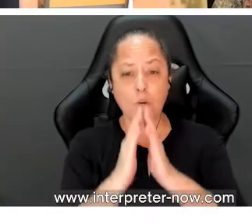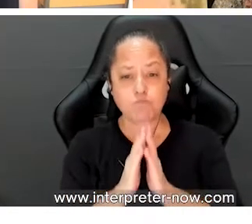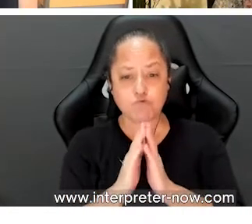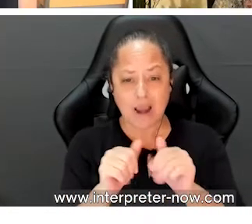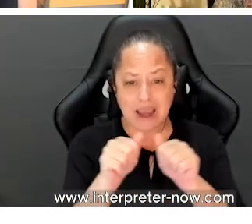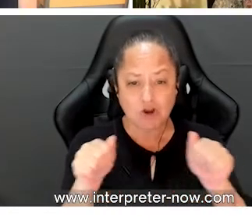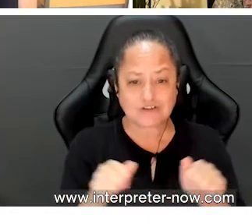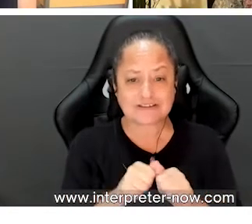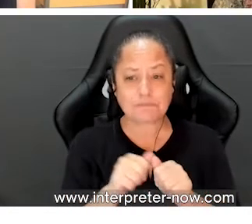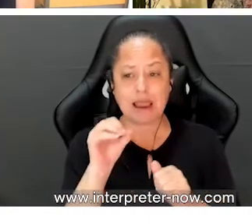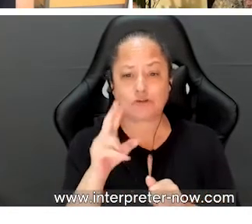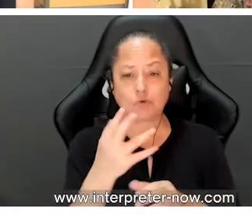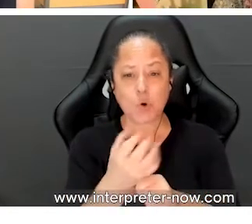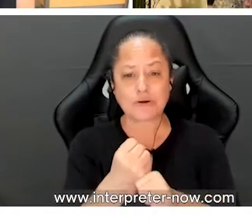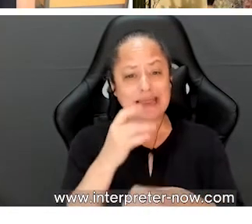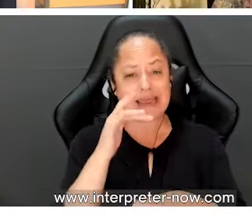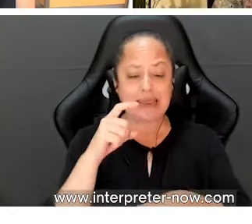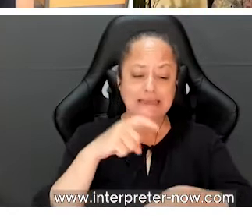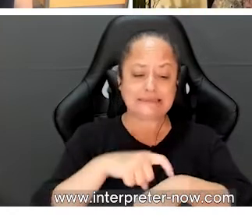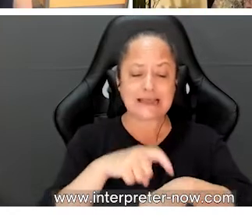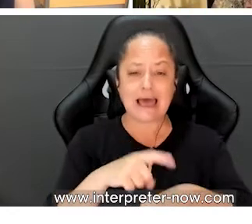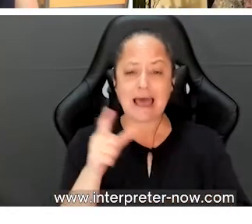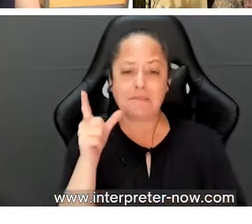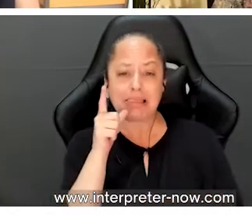or if they can take some time out of their lunch, right, like within their lunch hour